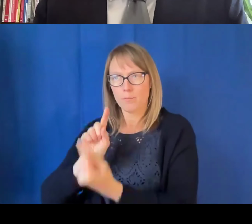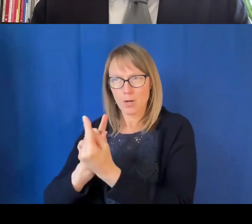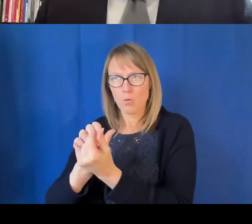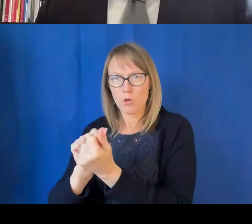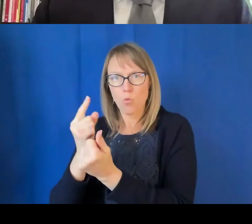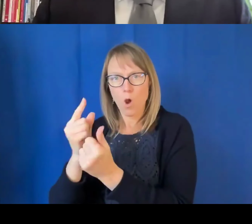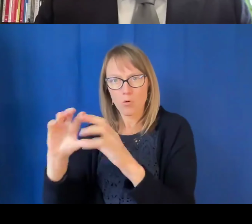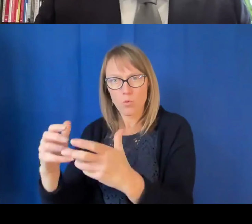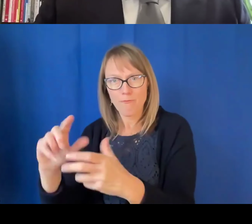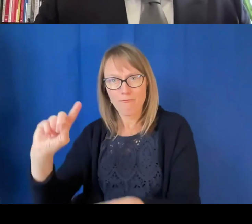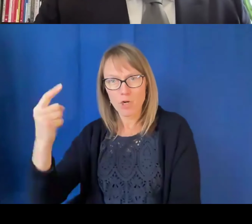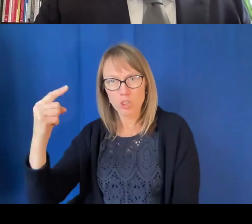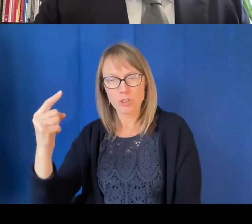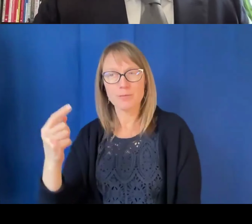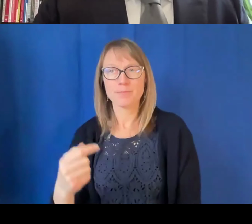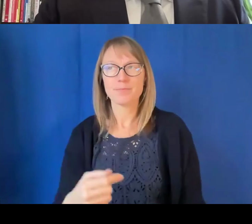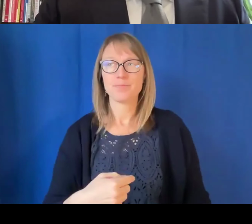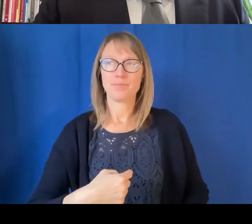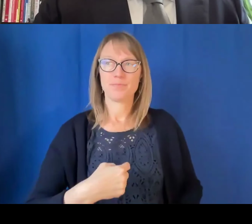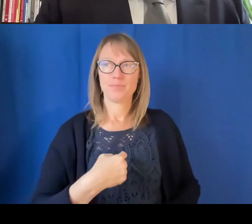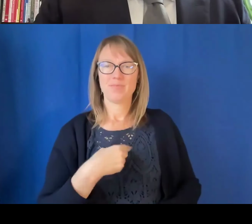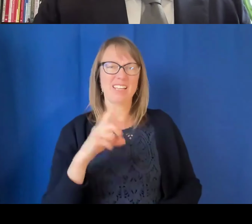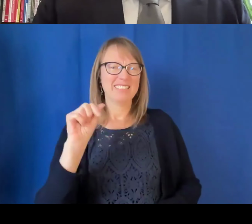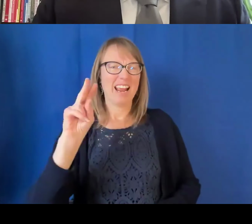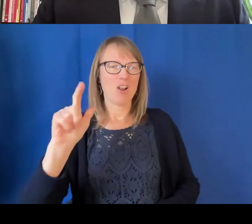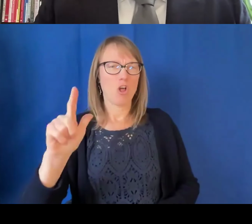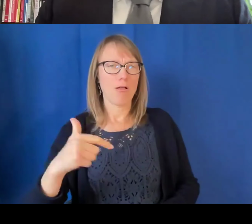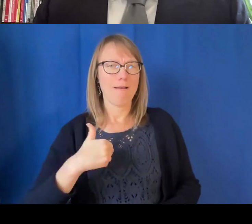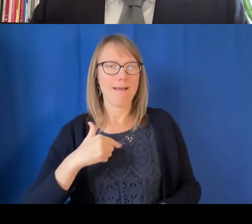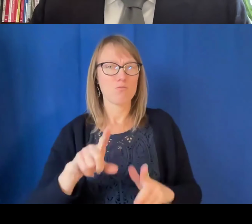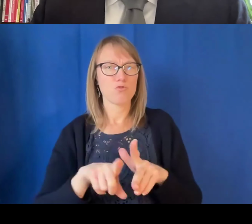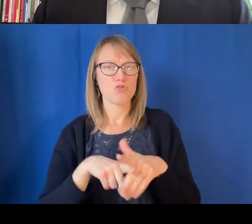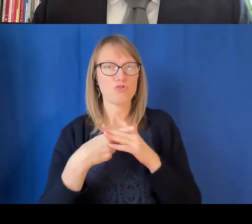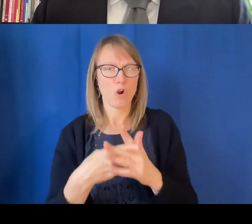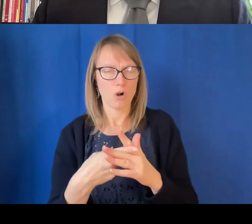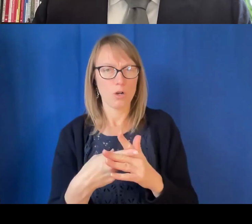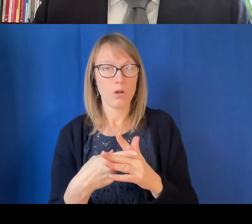So I think I would probably start with talking to the client, right?